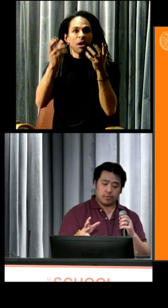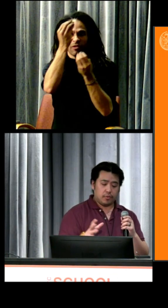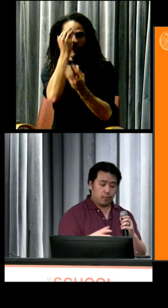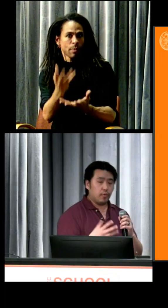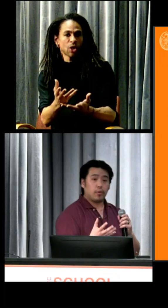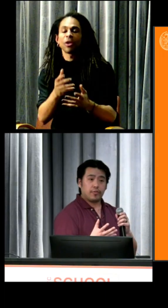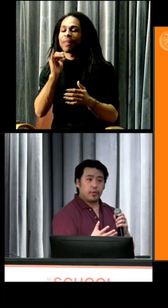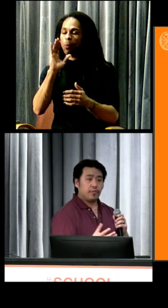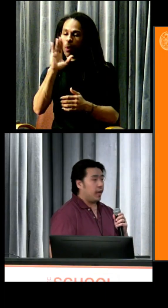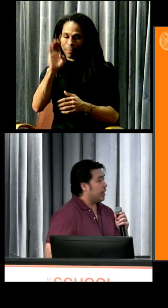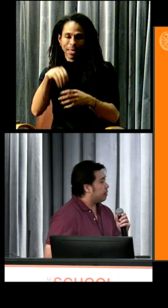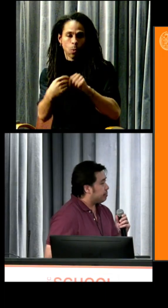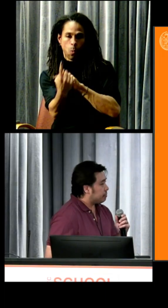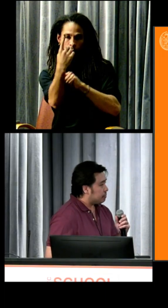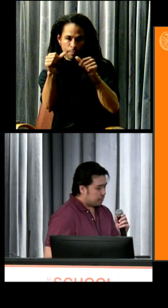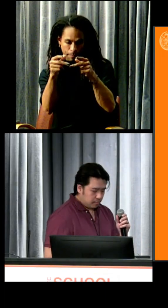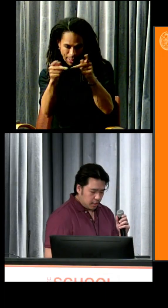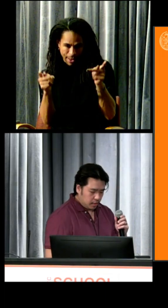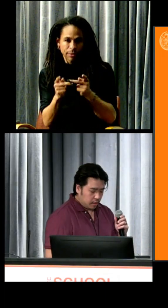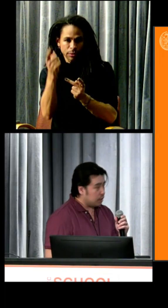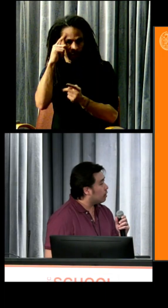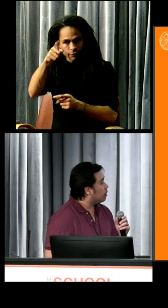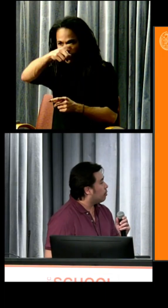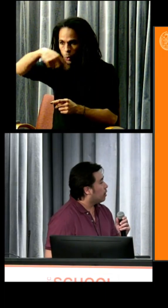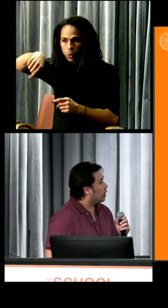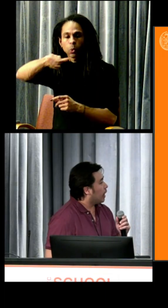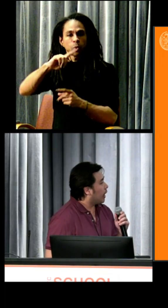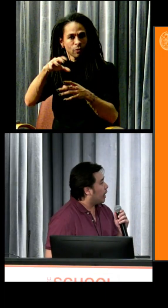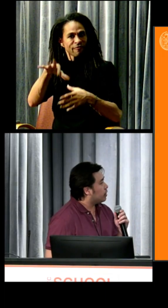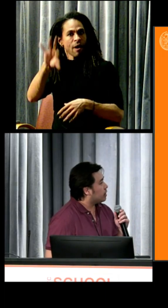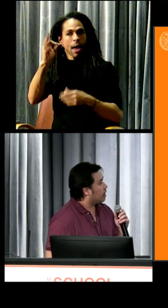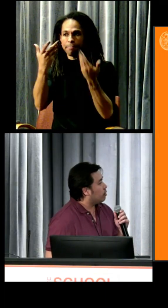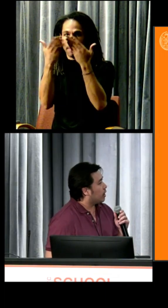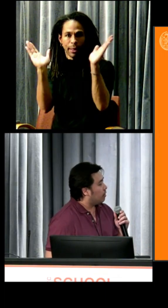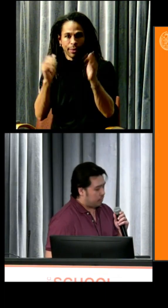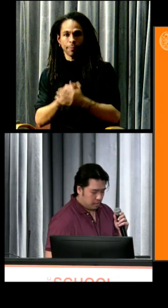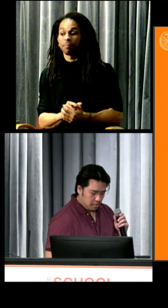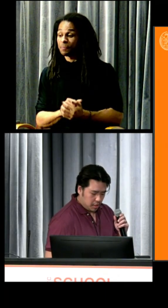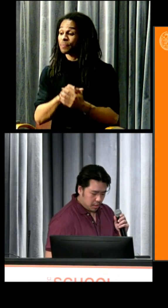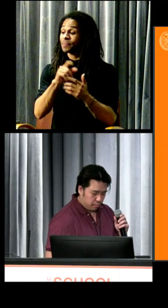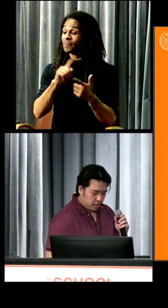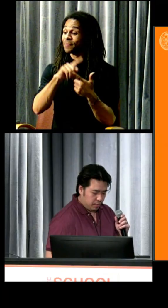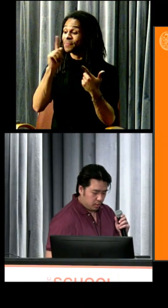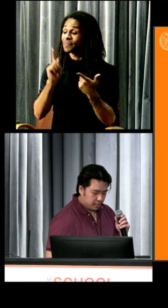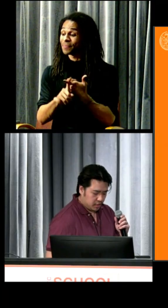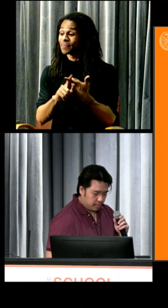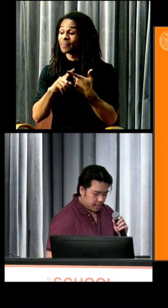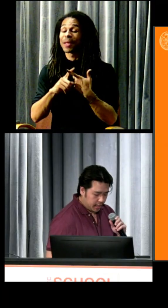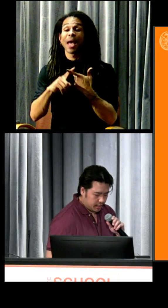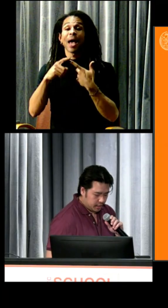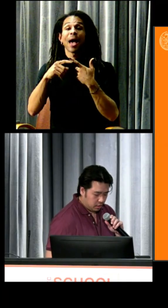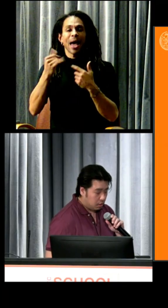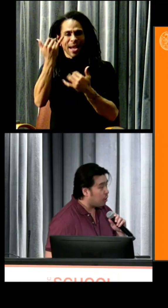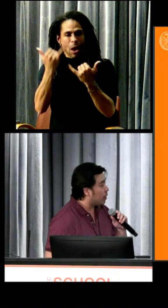The lab is where Beta NYC addresses civic challenges with government agencies, nonprofit,